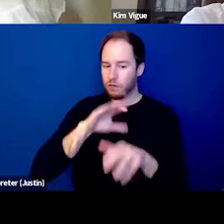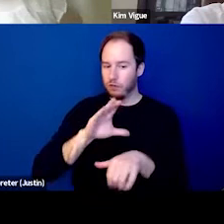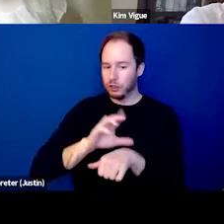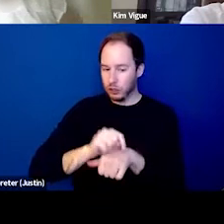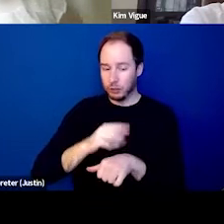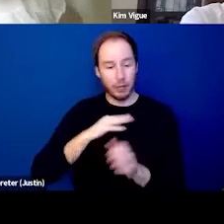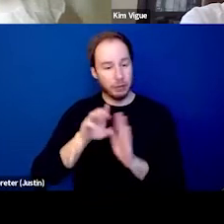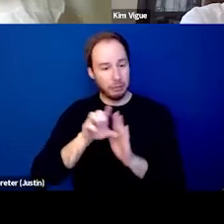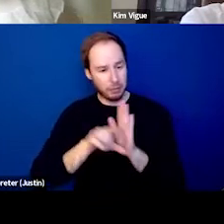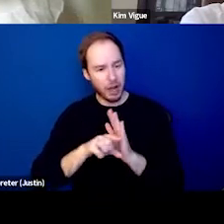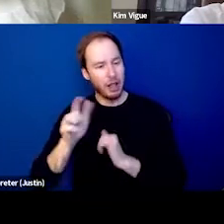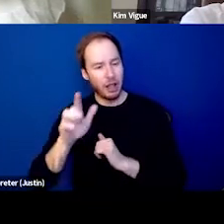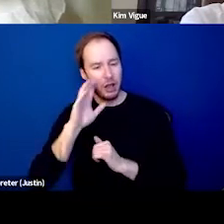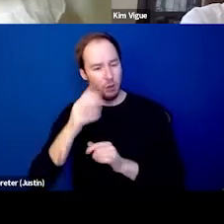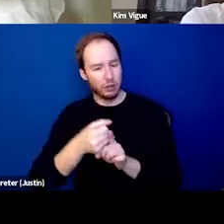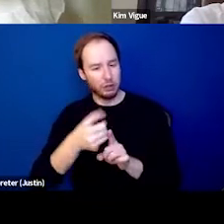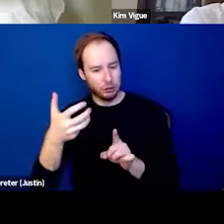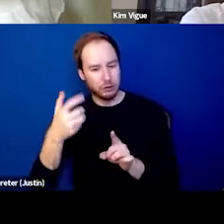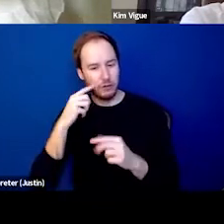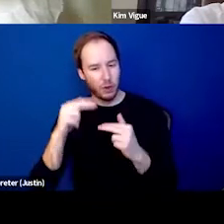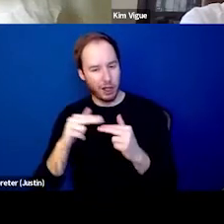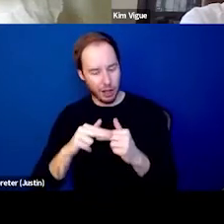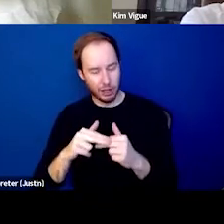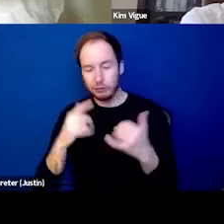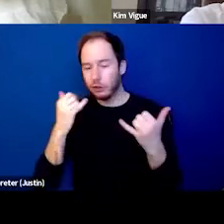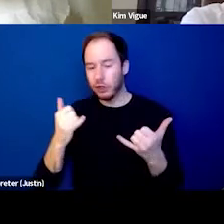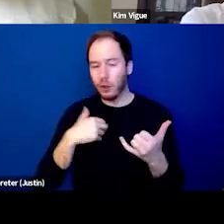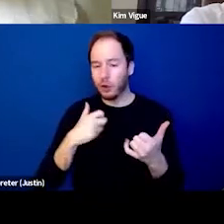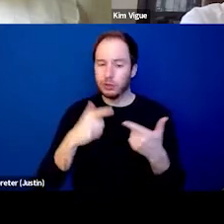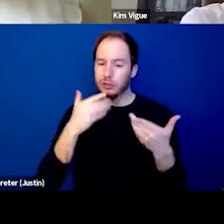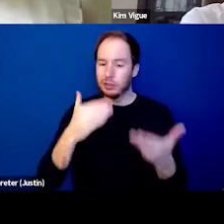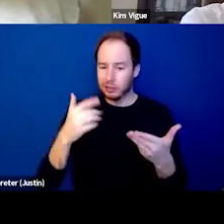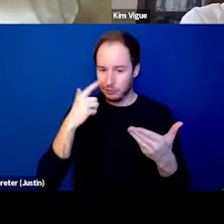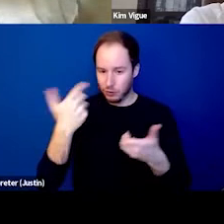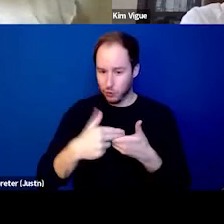once we get into these slides, but thank you all for joining today